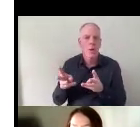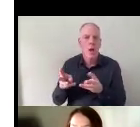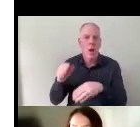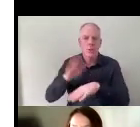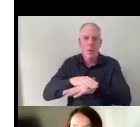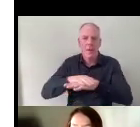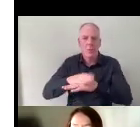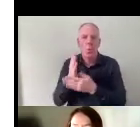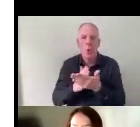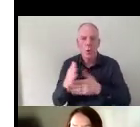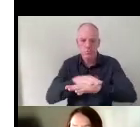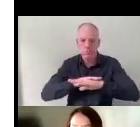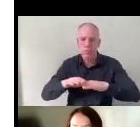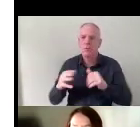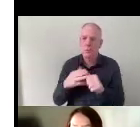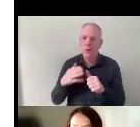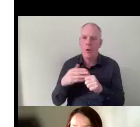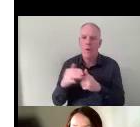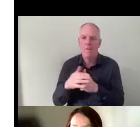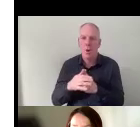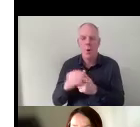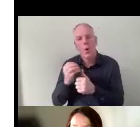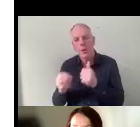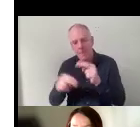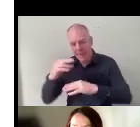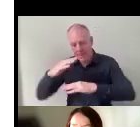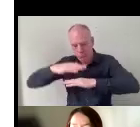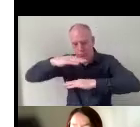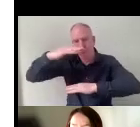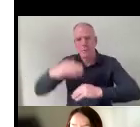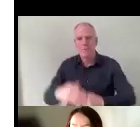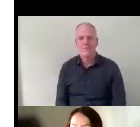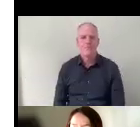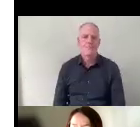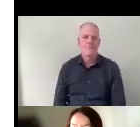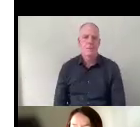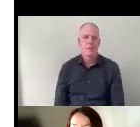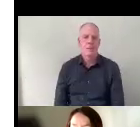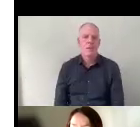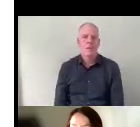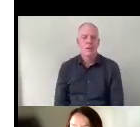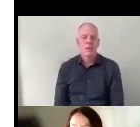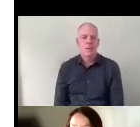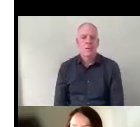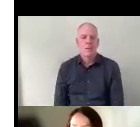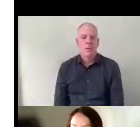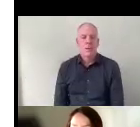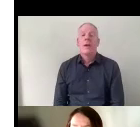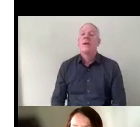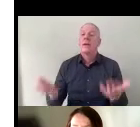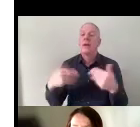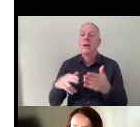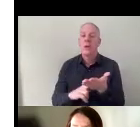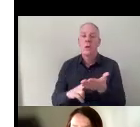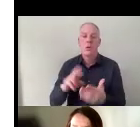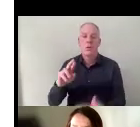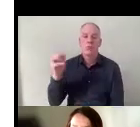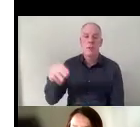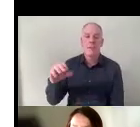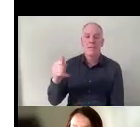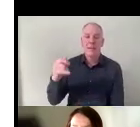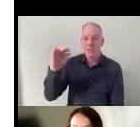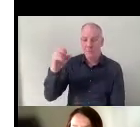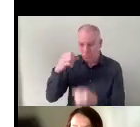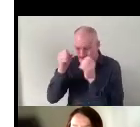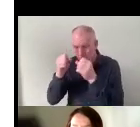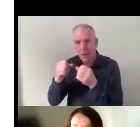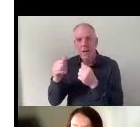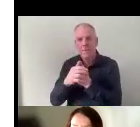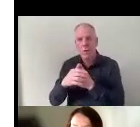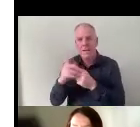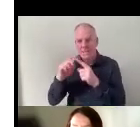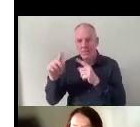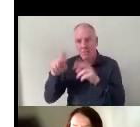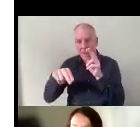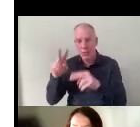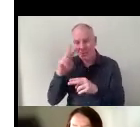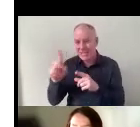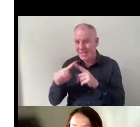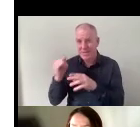wood panels to prepare it for the other paint layers. And then we could perform Raman spectroscopy directly on these cross sections. This is another detail, and this is